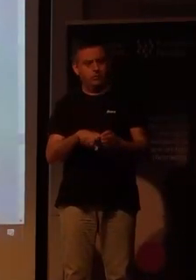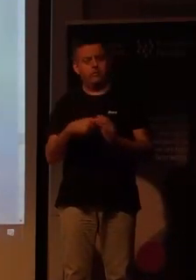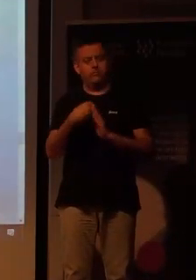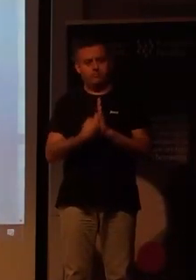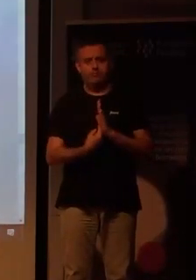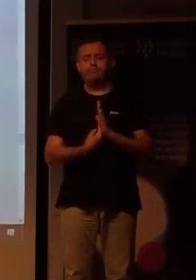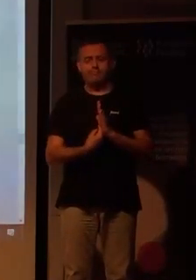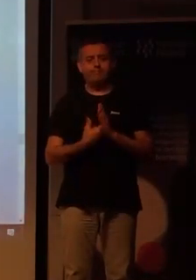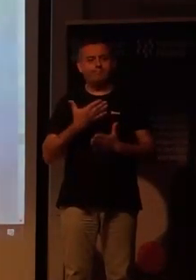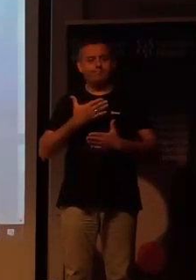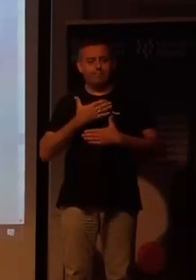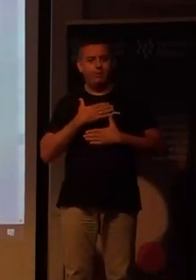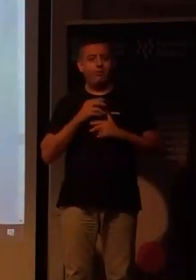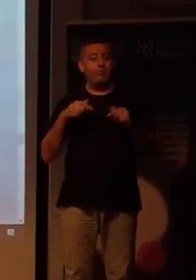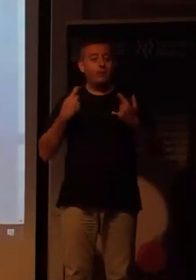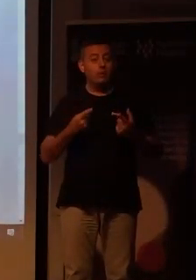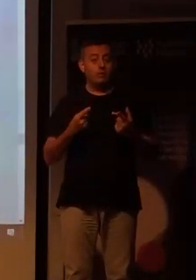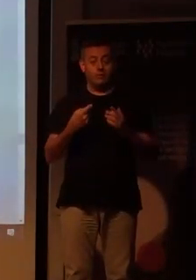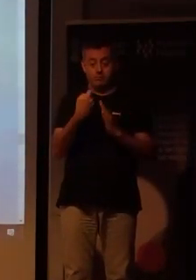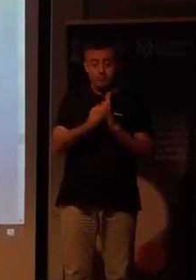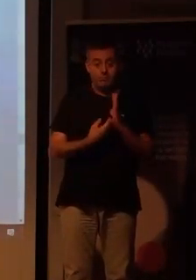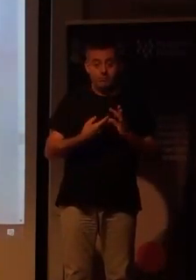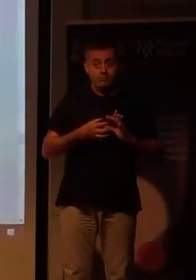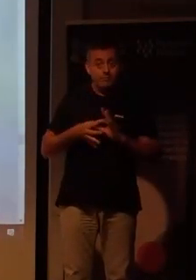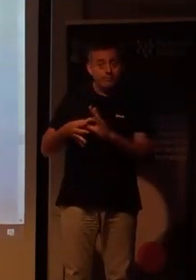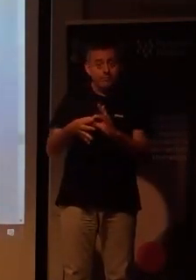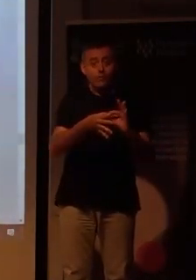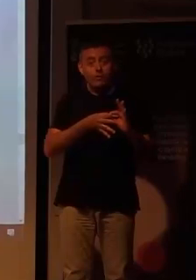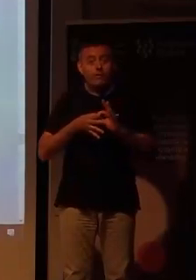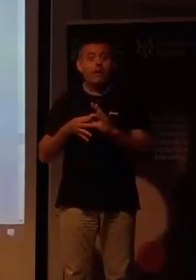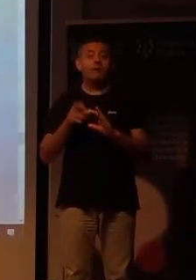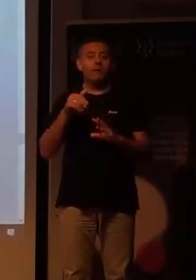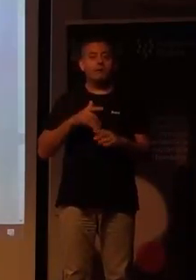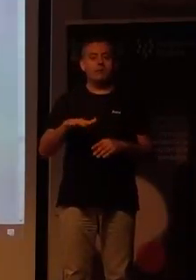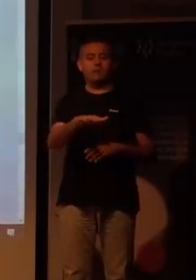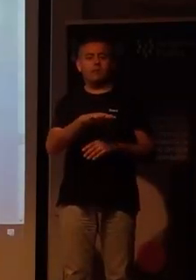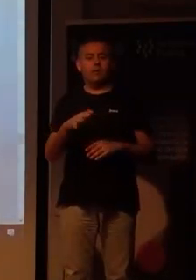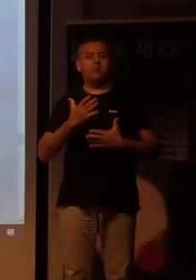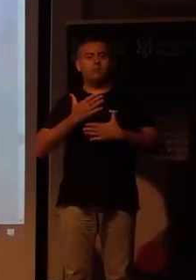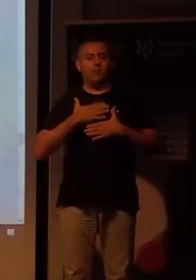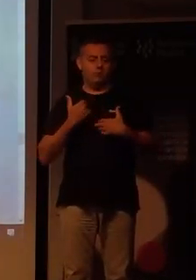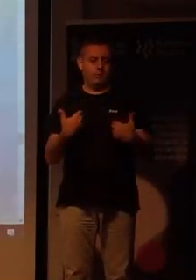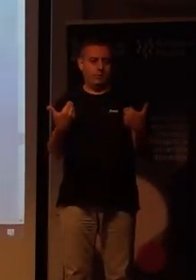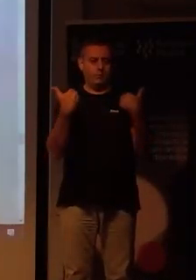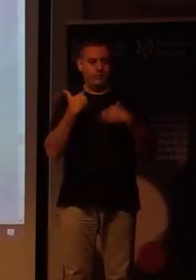they feel more united to their community and feel more responsible for it as well, which, in the current times